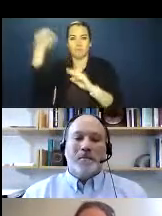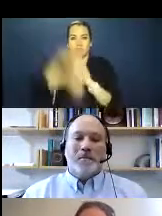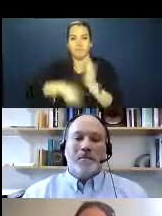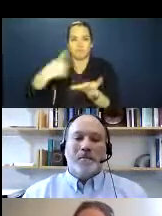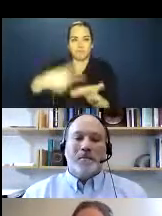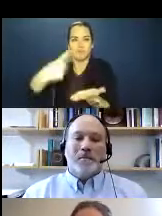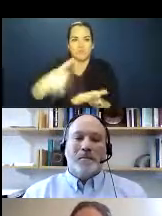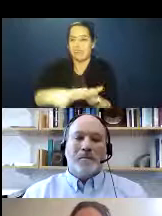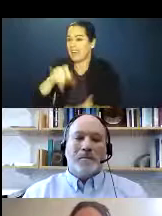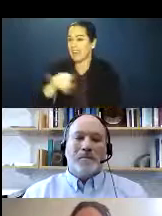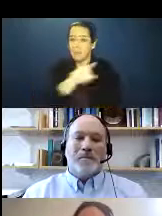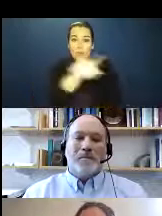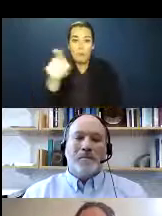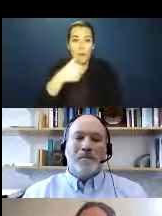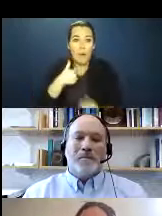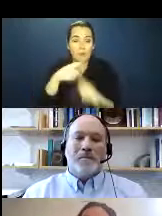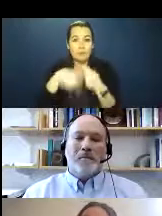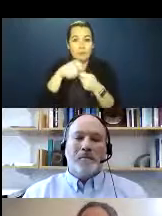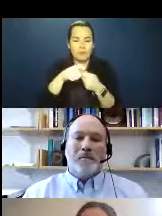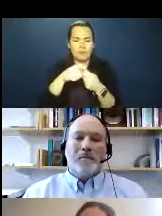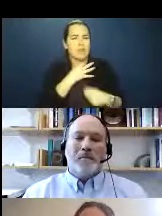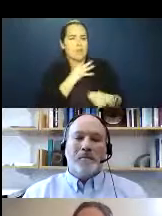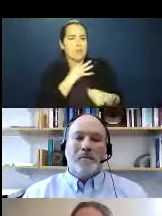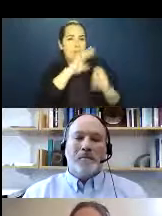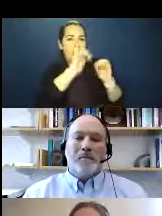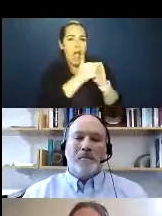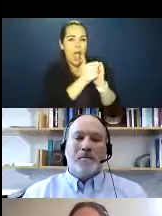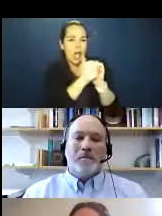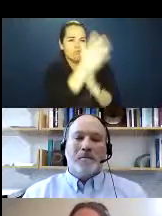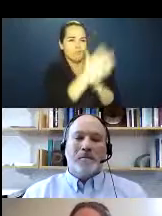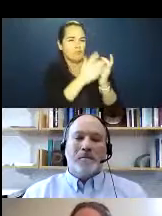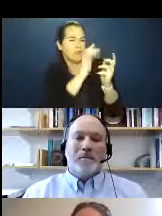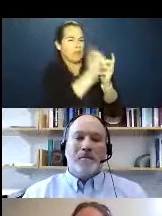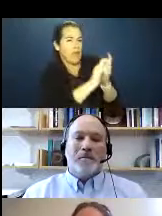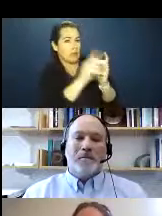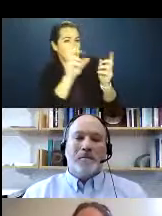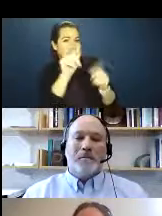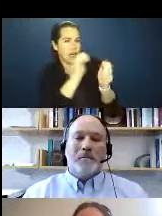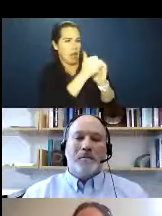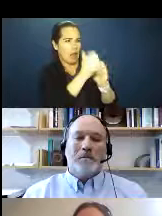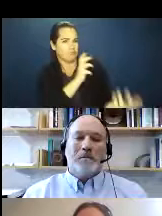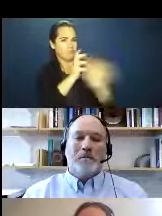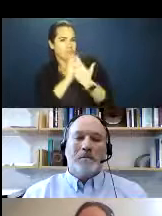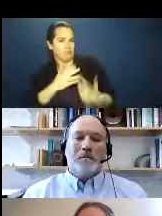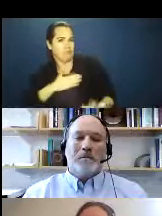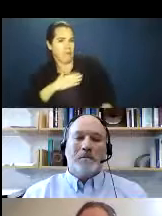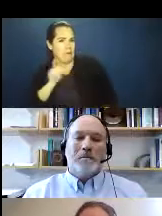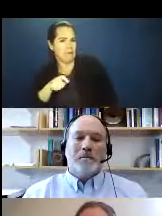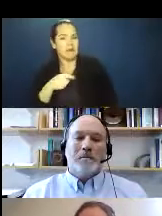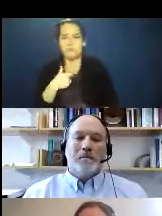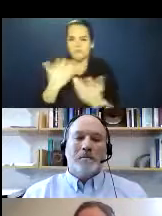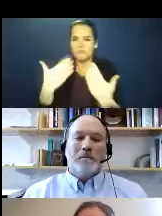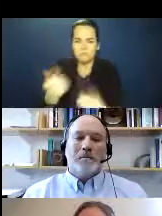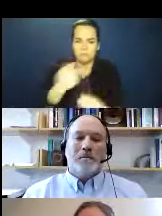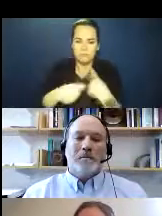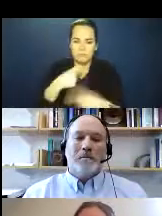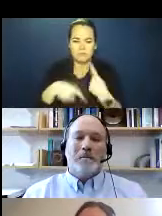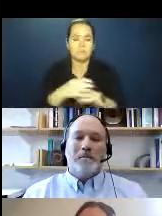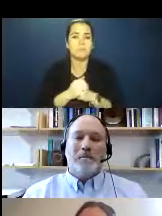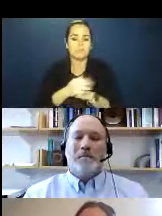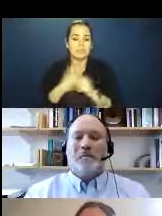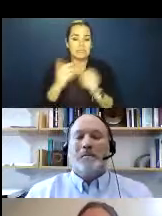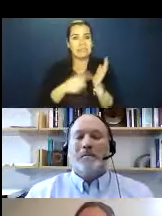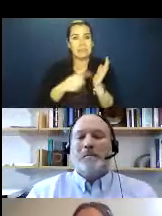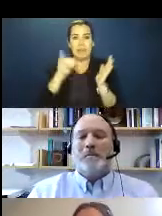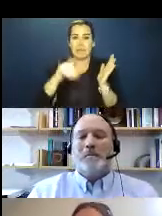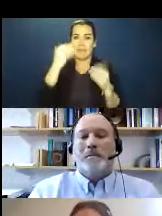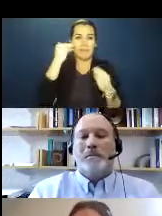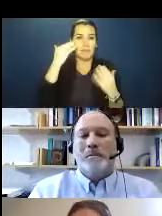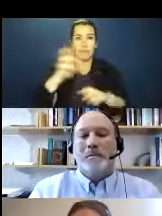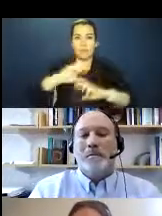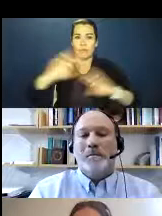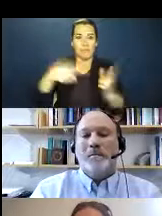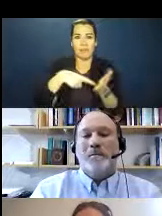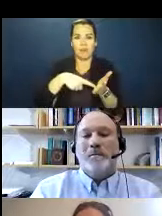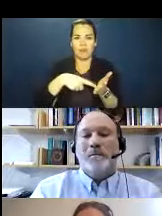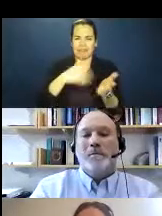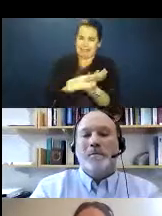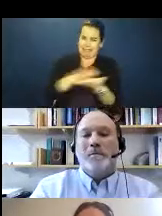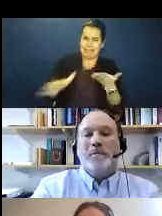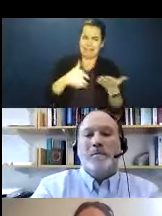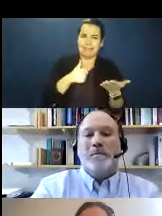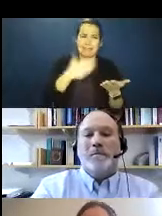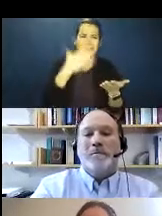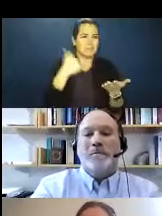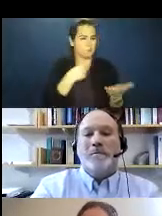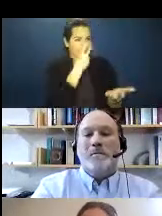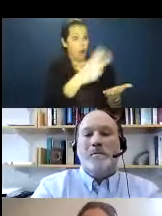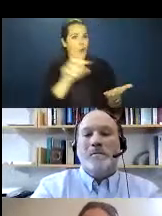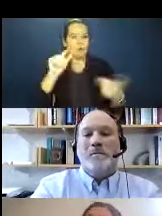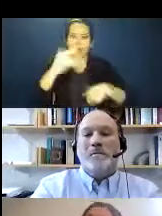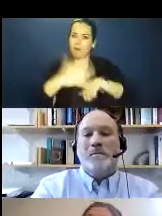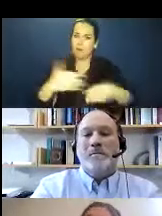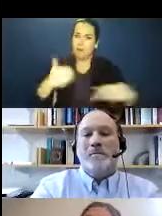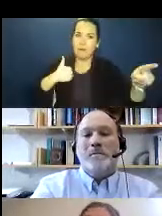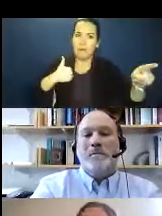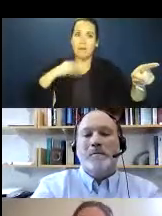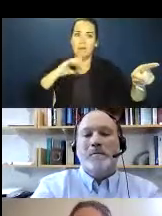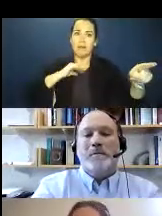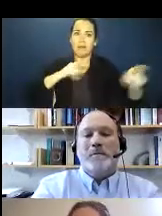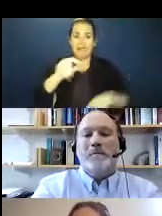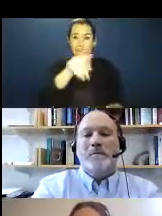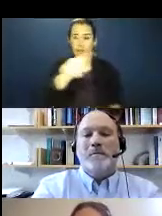going to be highlight and look at the differences. If you're looking at where you want to make the greatest impact where the largest number of people are, you may want to look at these counts, the heat maps with the counts and focus in on those. So, we would love to have